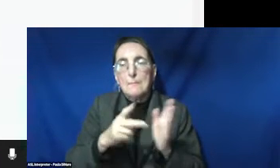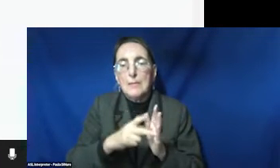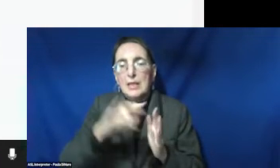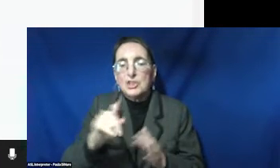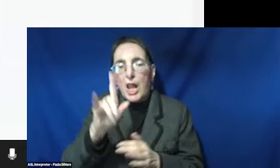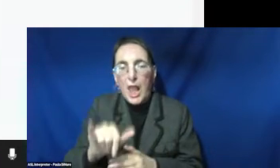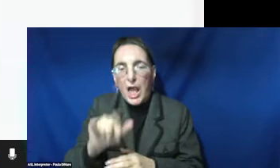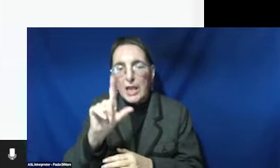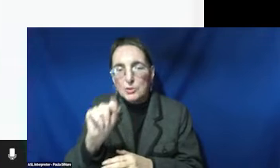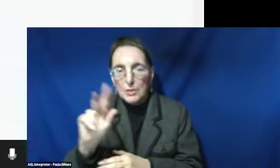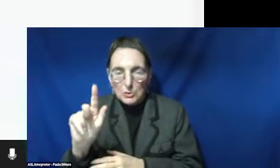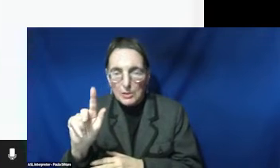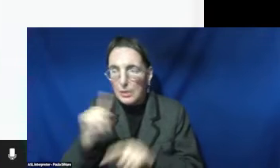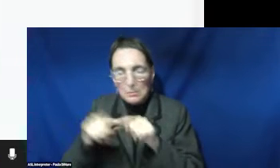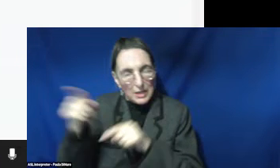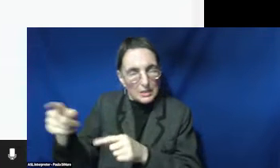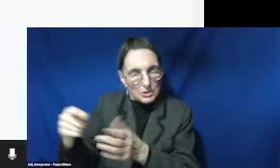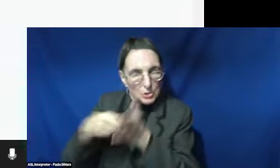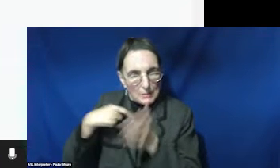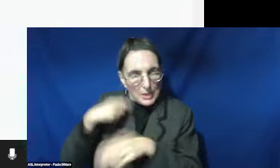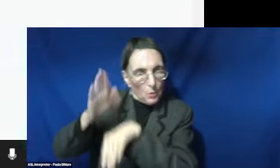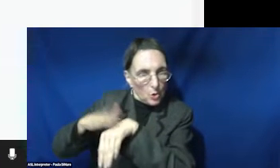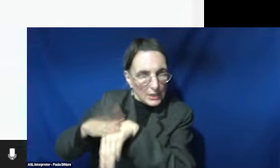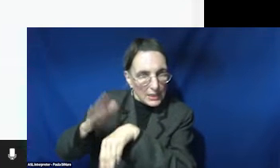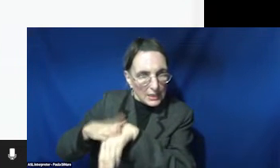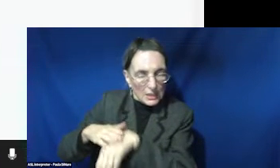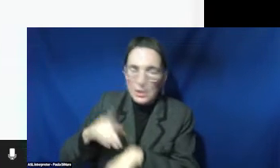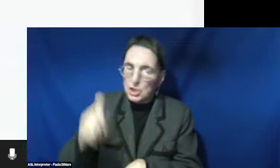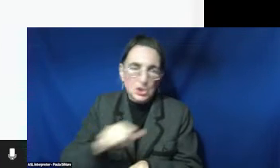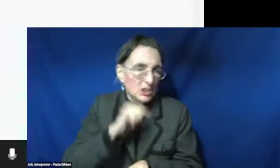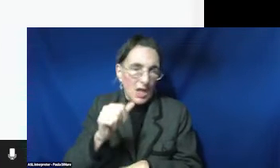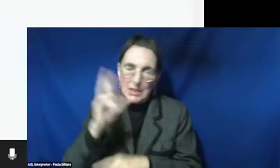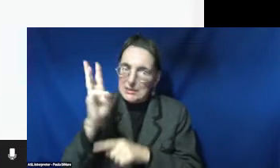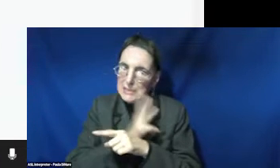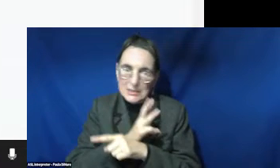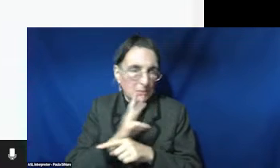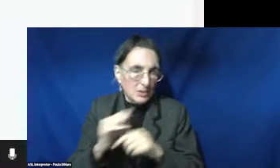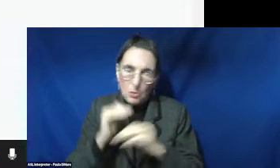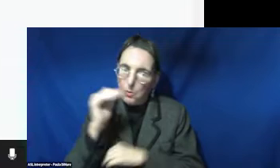But I'm getting a warning. It shouldn't exceed six months. Please see the PAPPG for guidance.